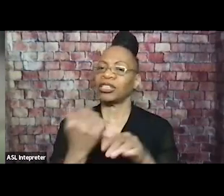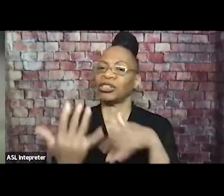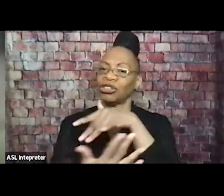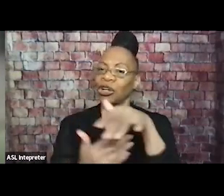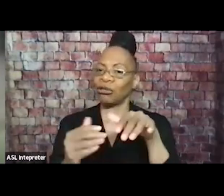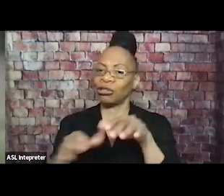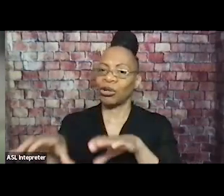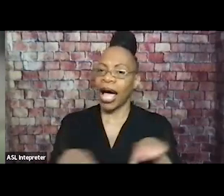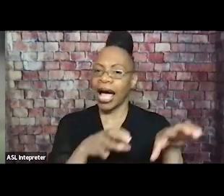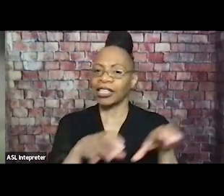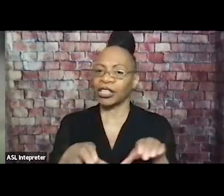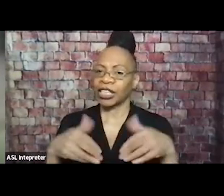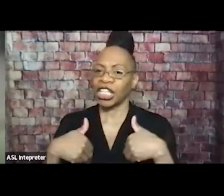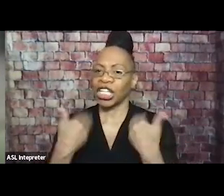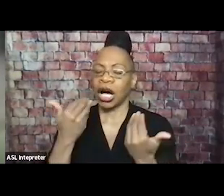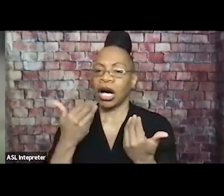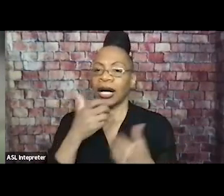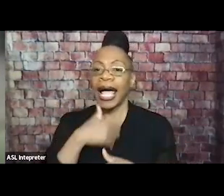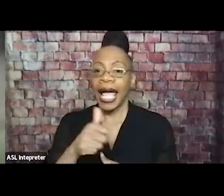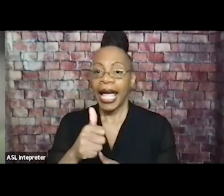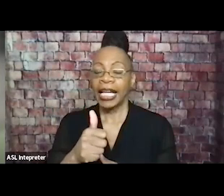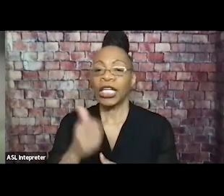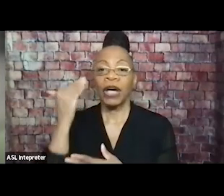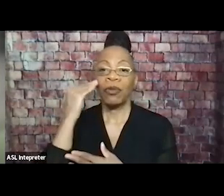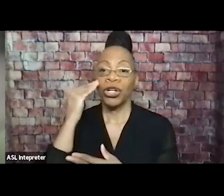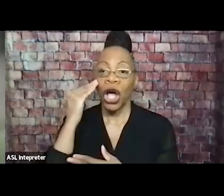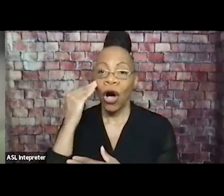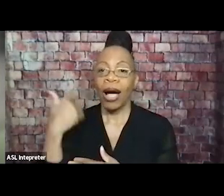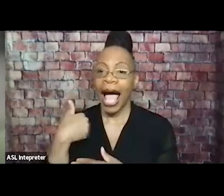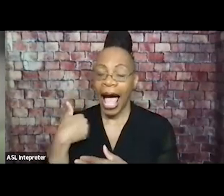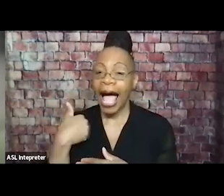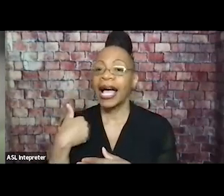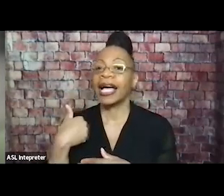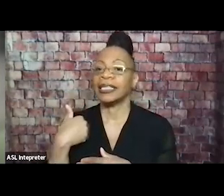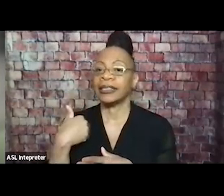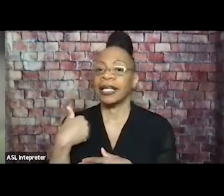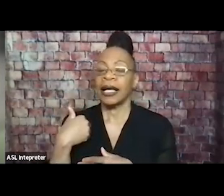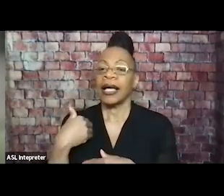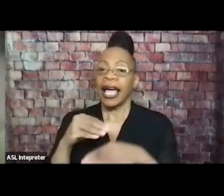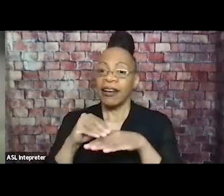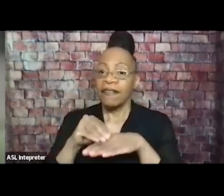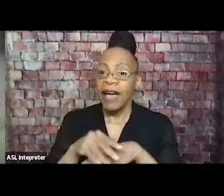are kind of a butterfly ripple effect. So those symptoms that they felt in childhood